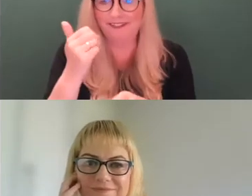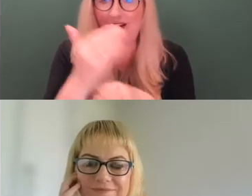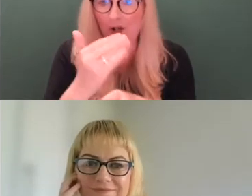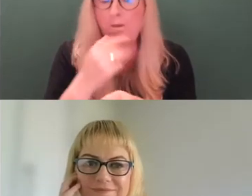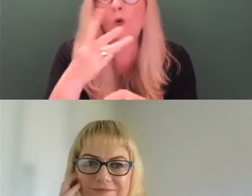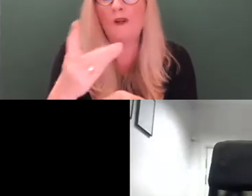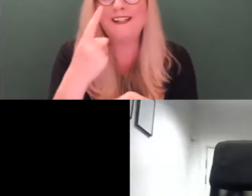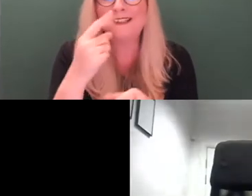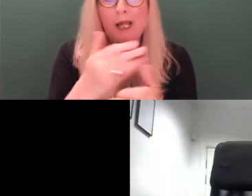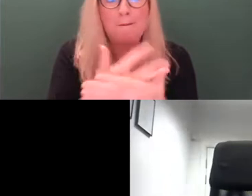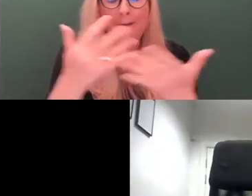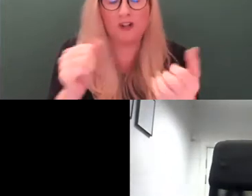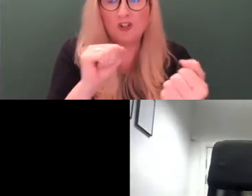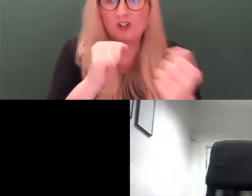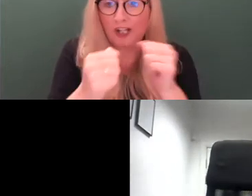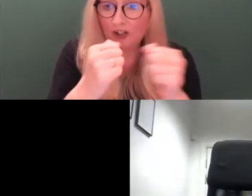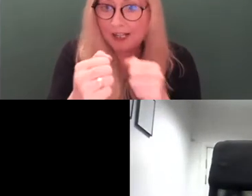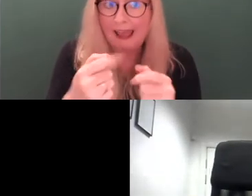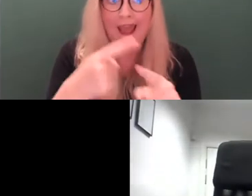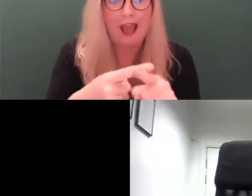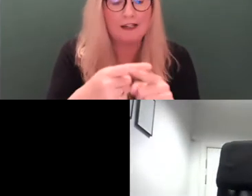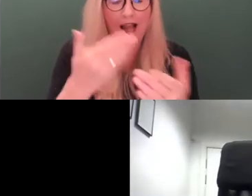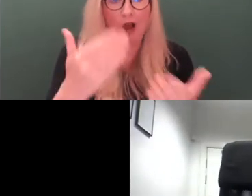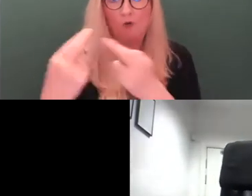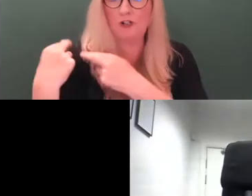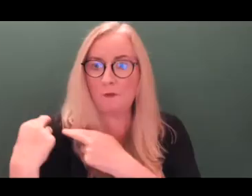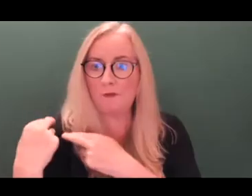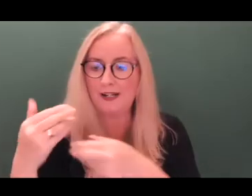a reduction in working responsibilities coming into the wards of court office.